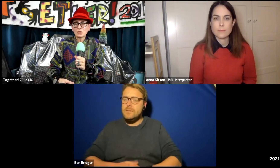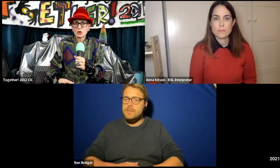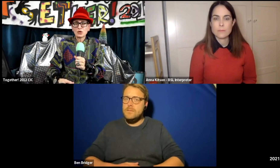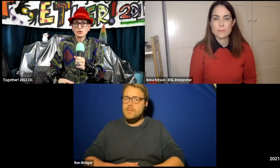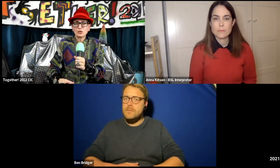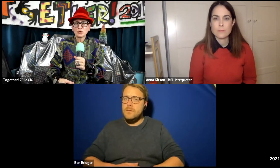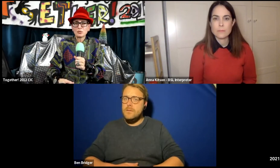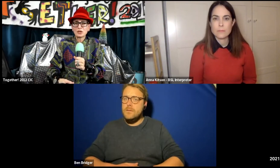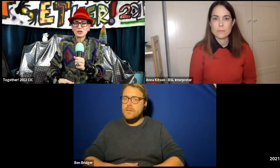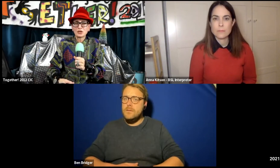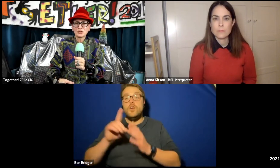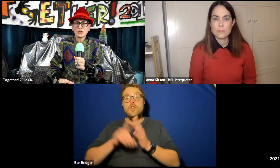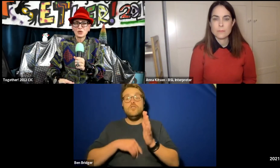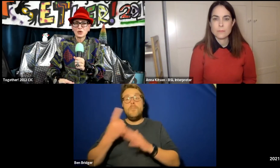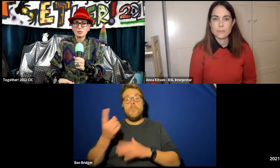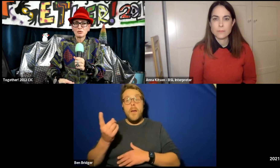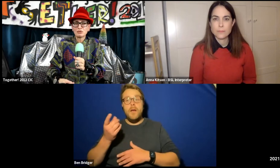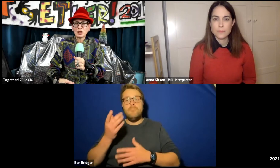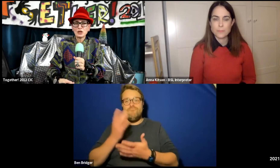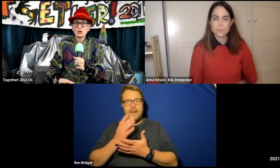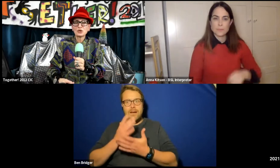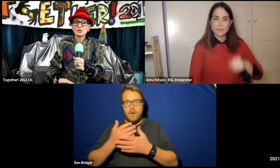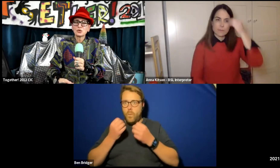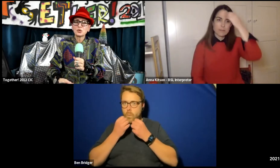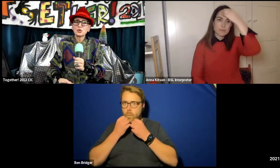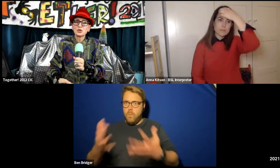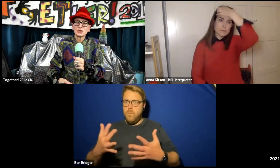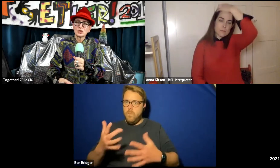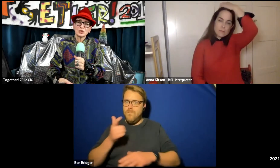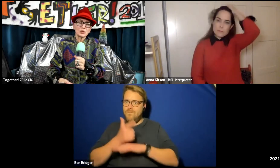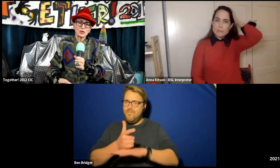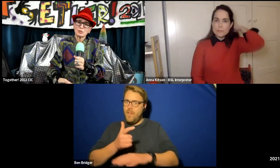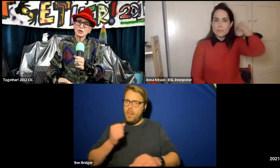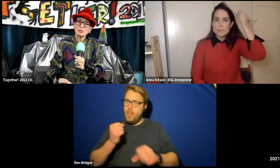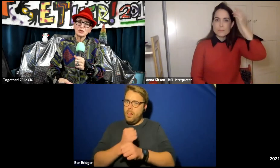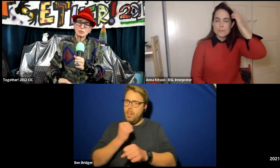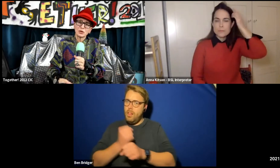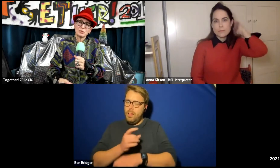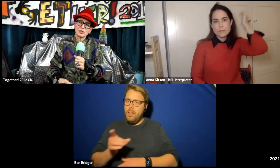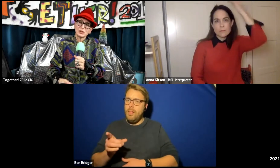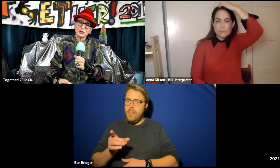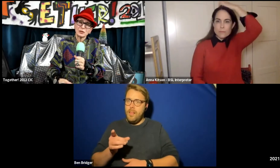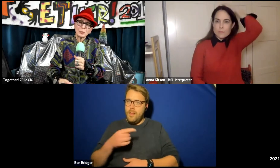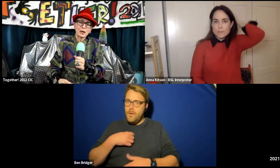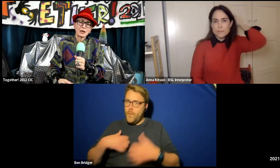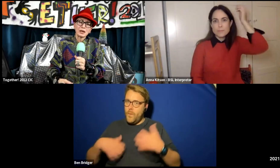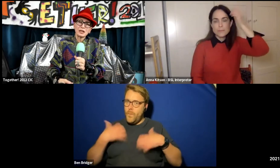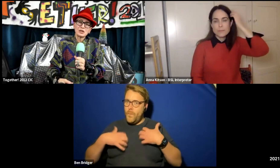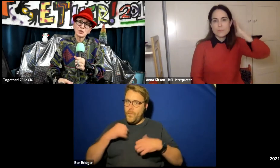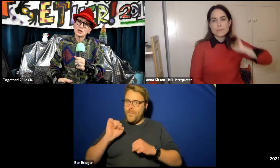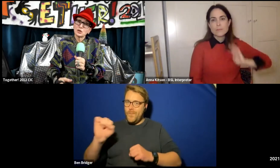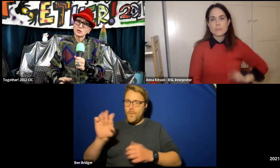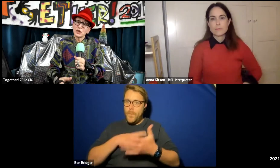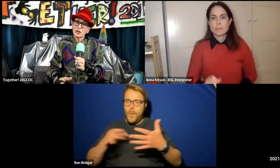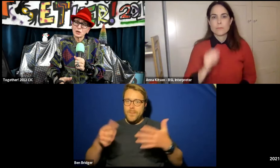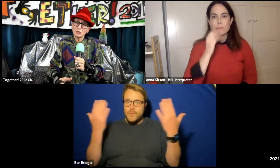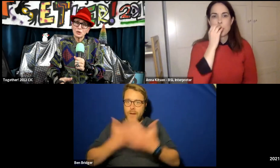always known as wonderful filmmaker, so I'm really looking forward to Jemima's poem tonight, and I should flag up the